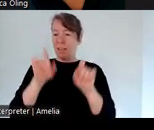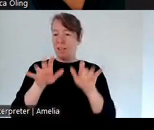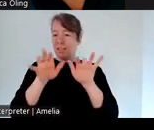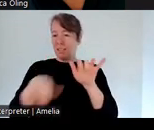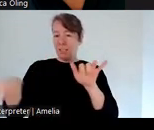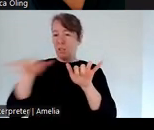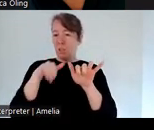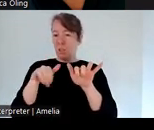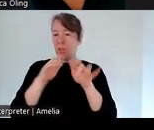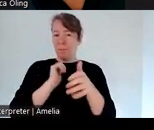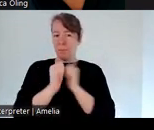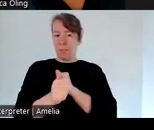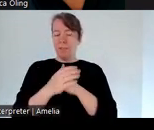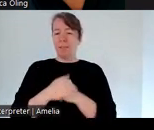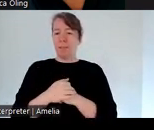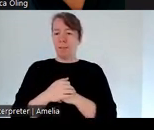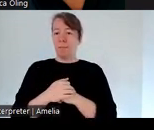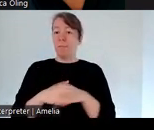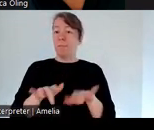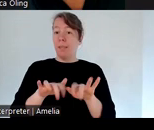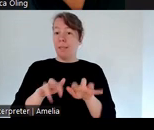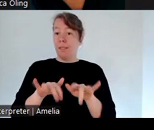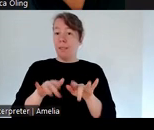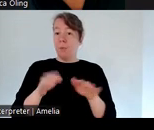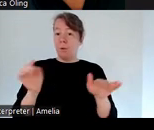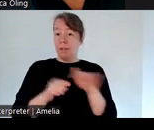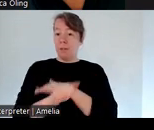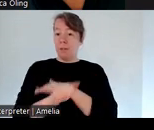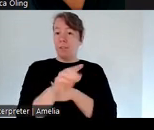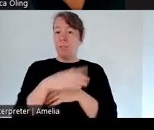Test keyboard navigation, and the form itself included some tips on how to do that.